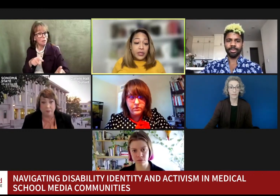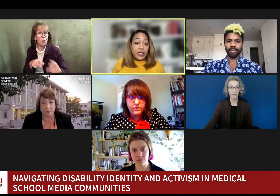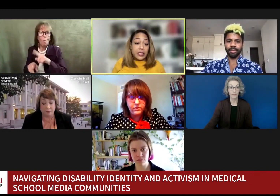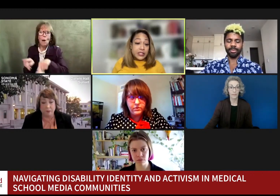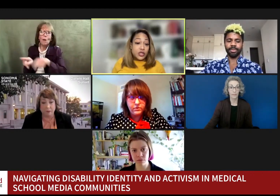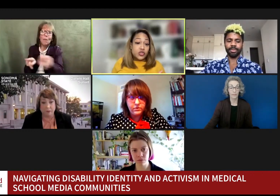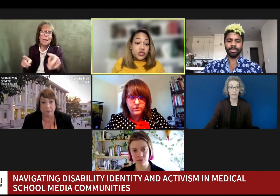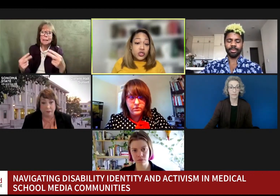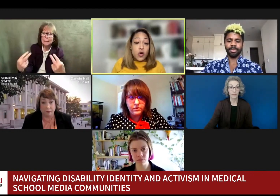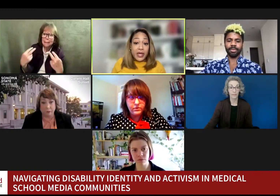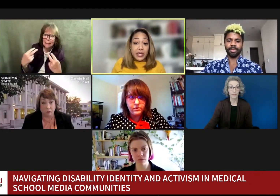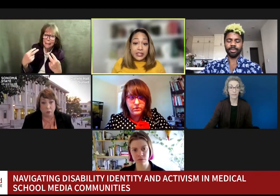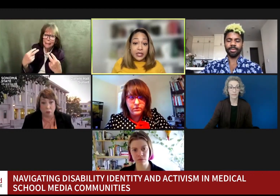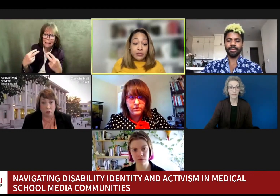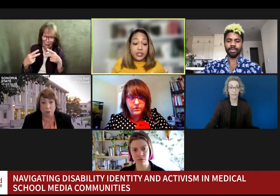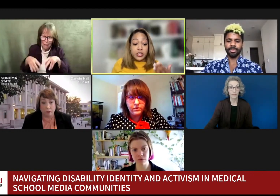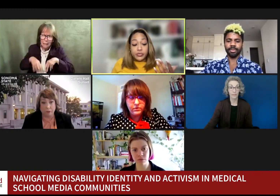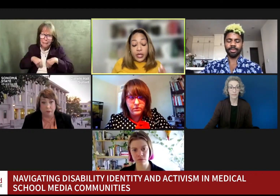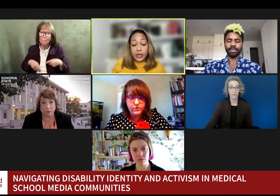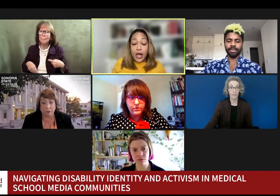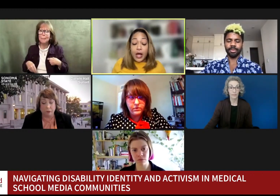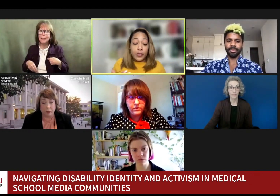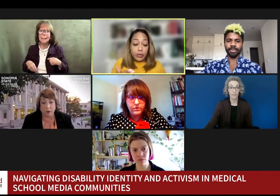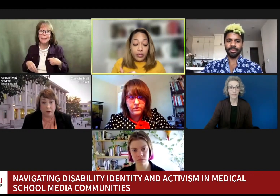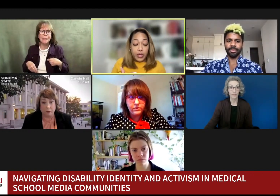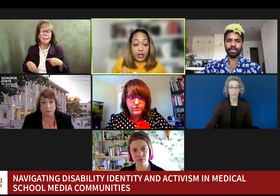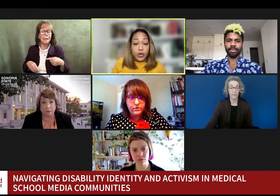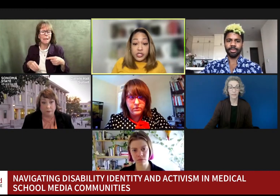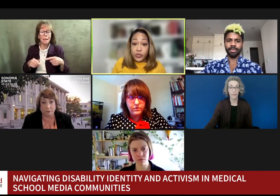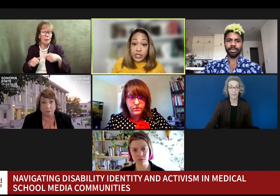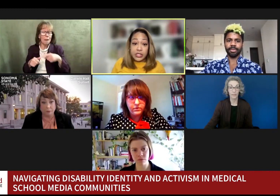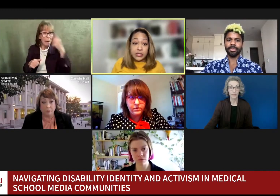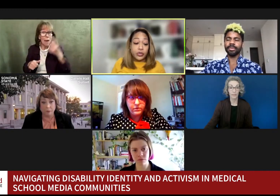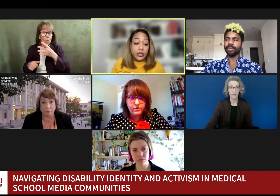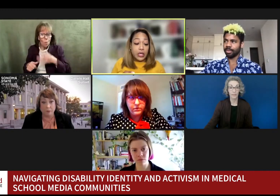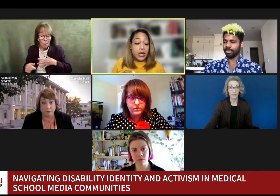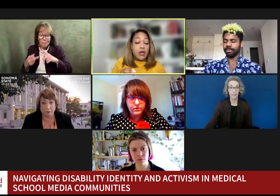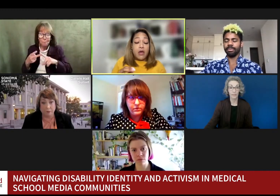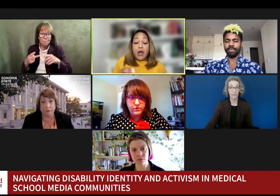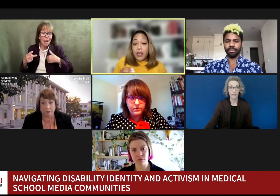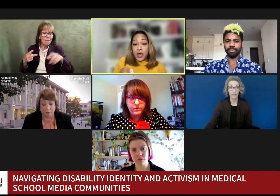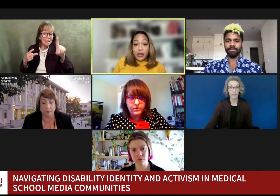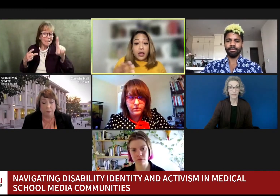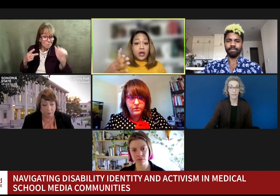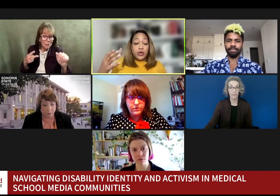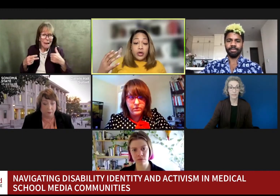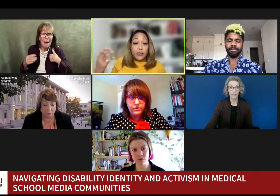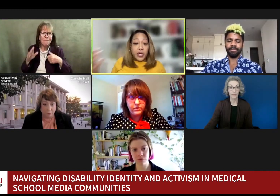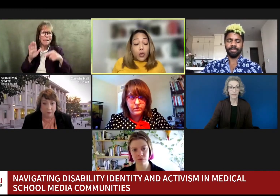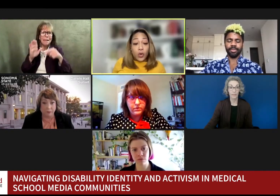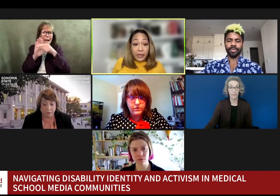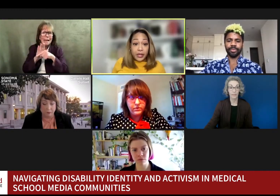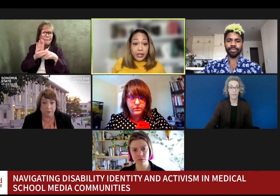Because there's so many stigmas just being a black woman, being a person with a disability, and then you know being a woman,